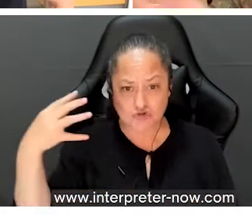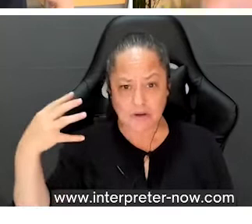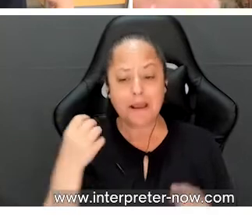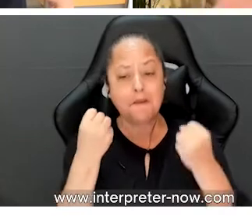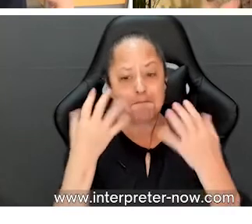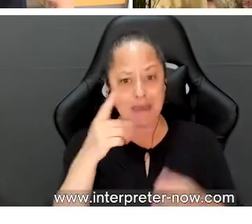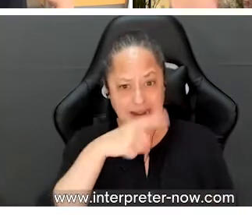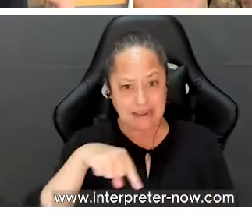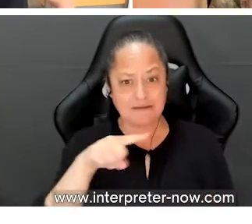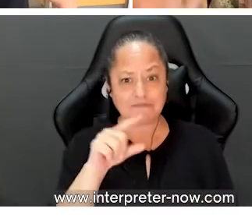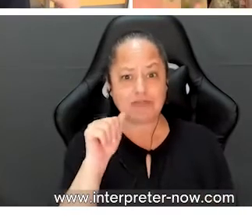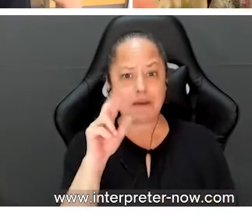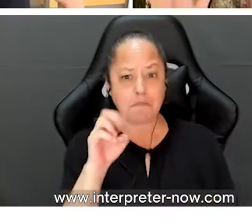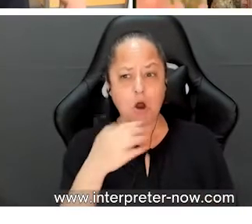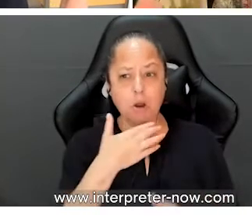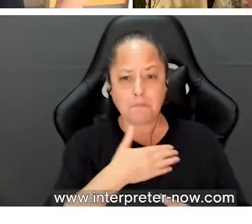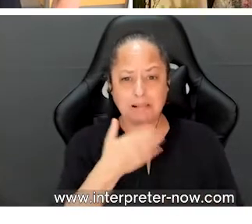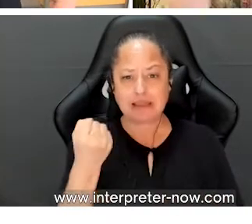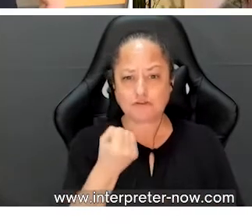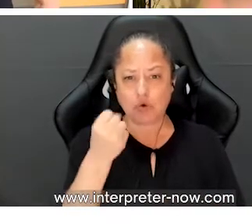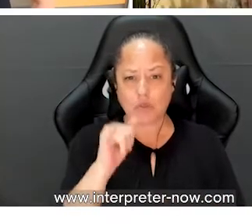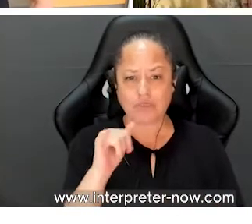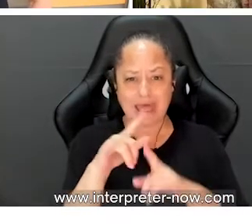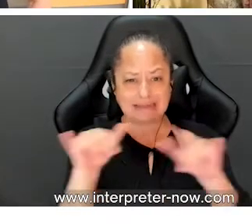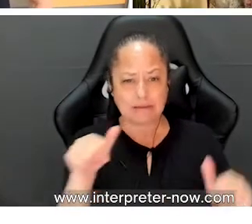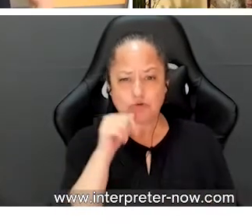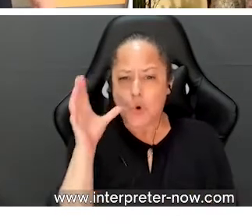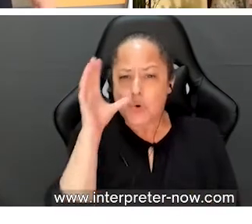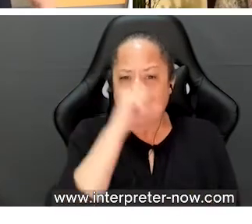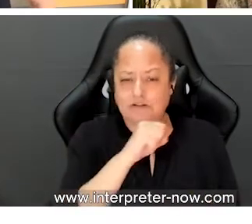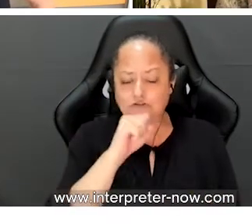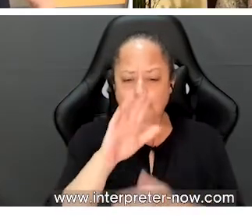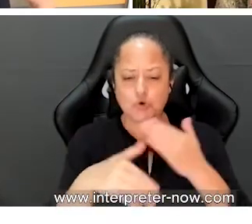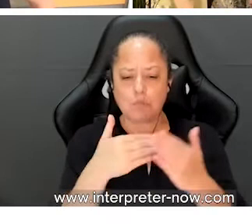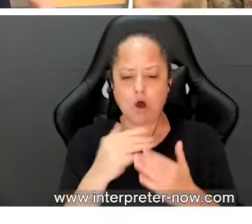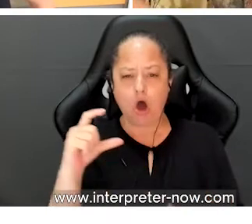Let's, please do hold this at the same time, like, don't assume that all Muslims are immigrants or children of immigrants.